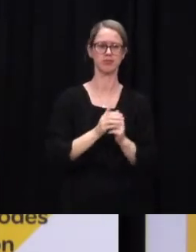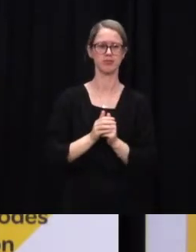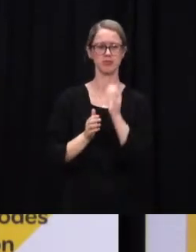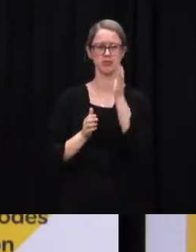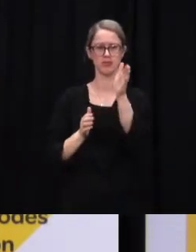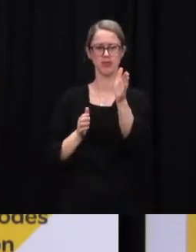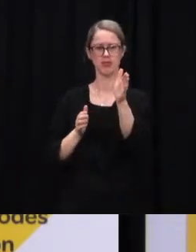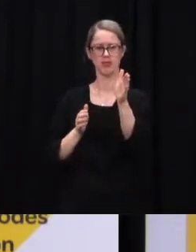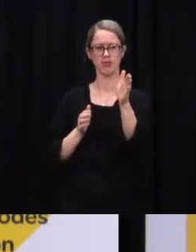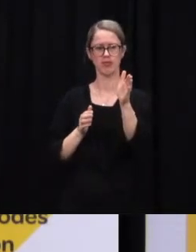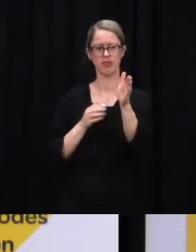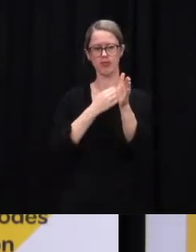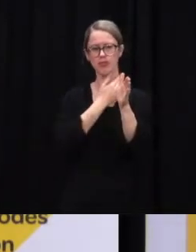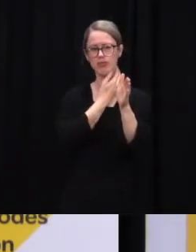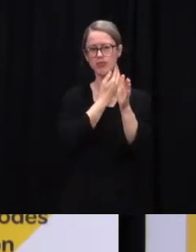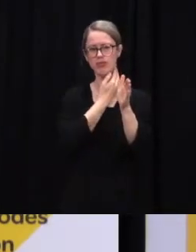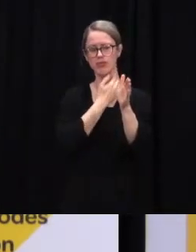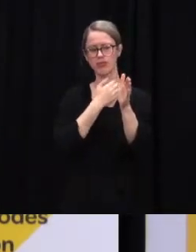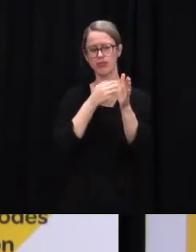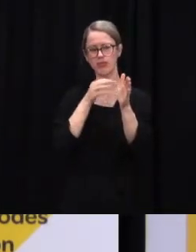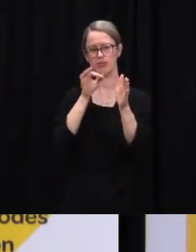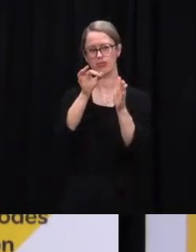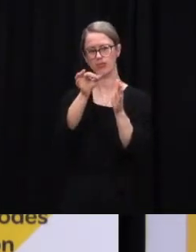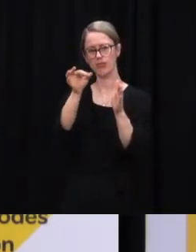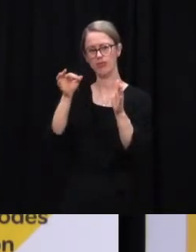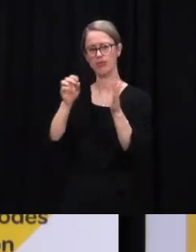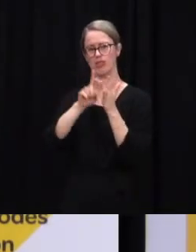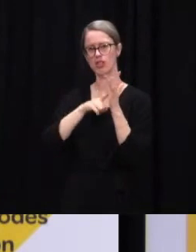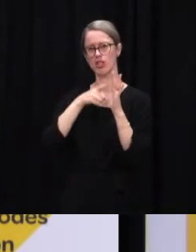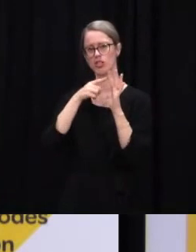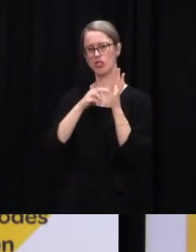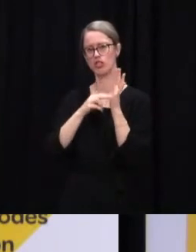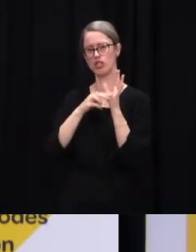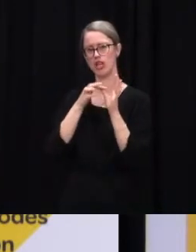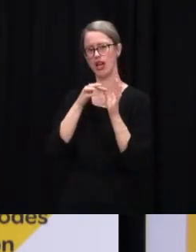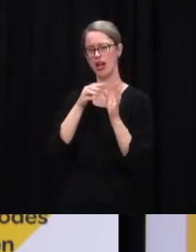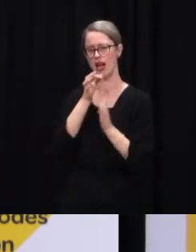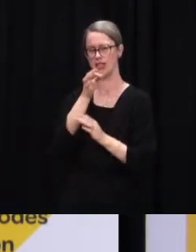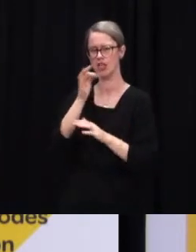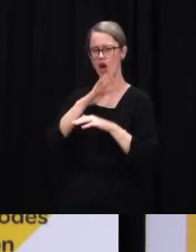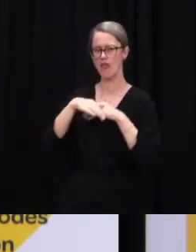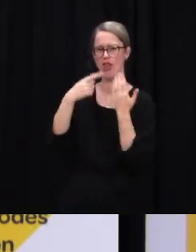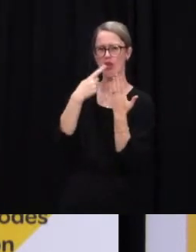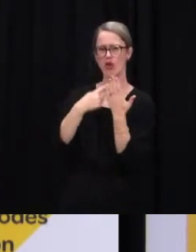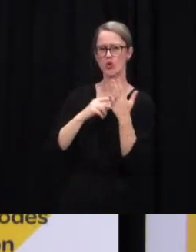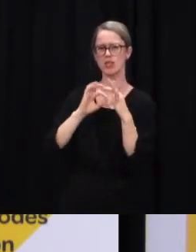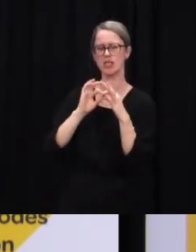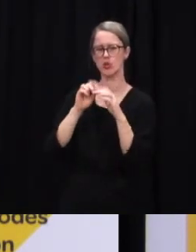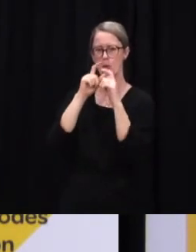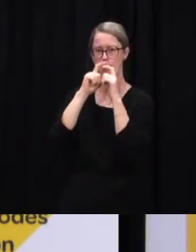those we housed then remain